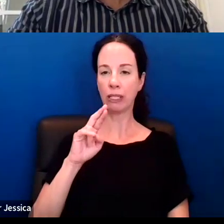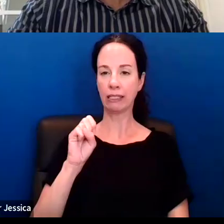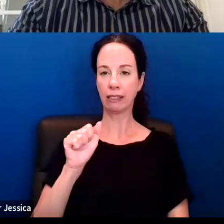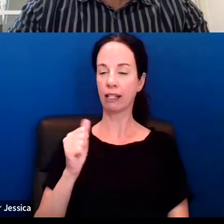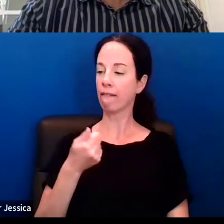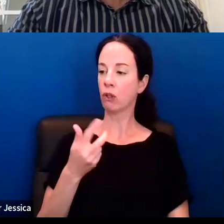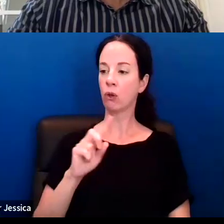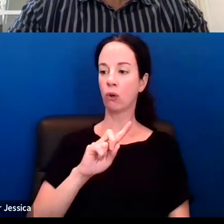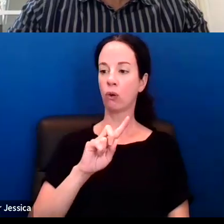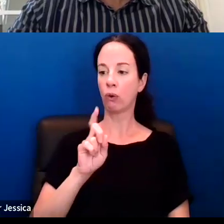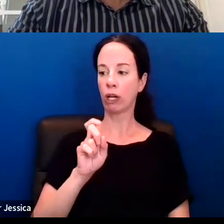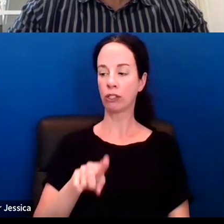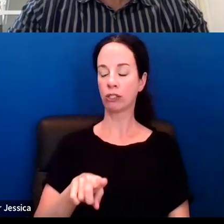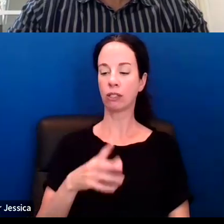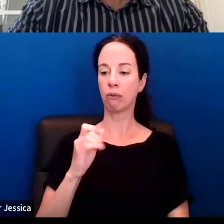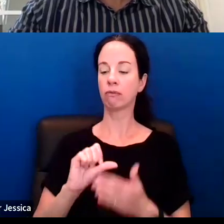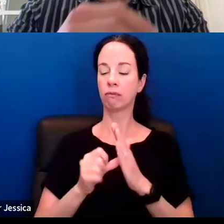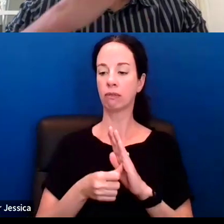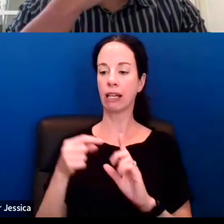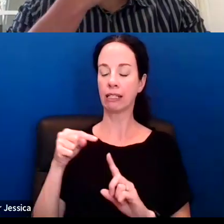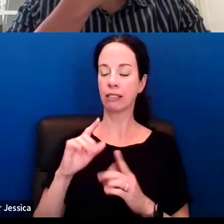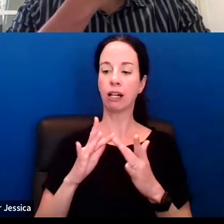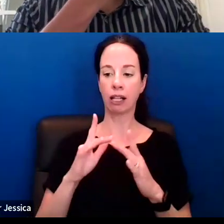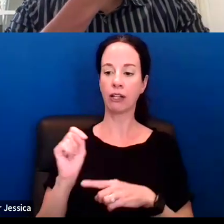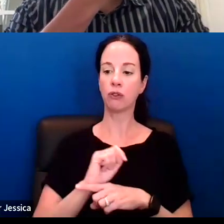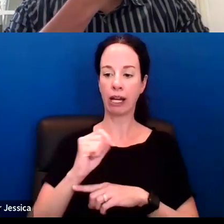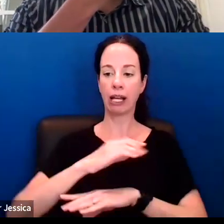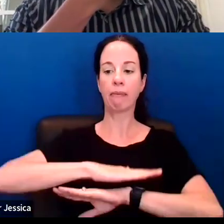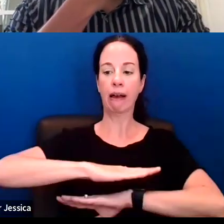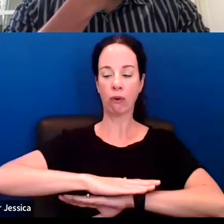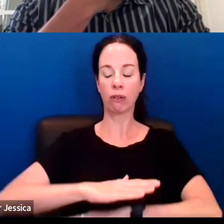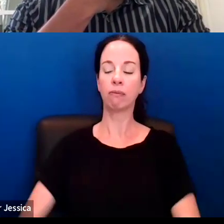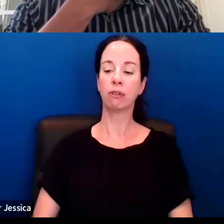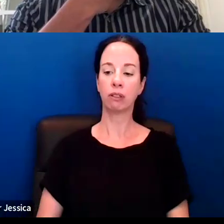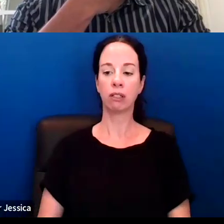you. So, I want to underscore, this is an online training platform, so folks who want to leverage